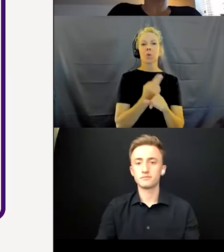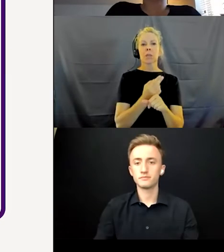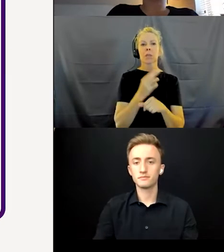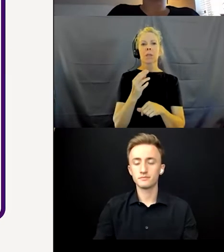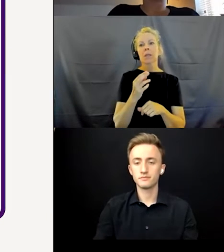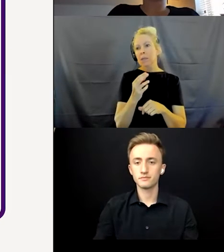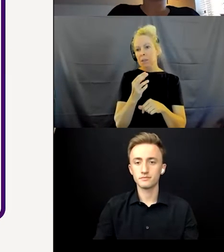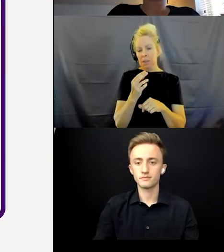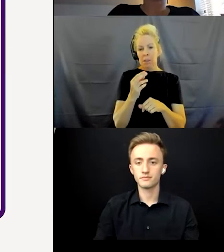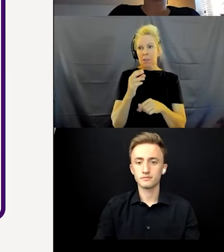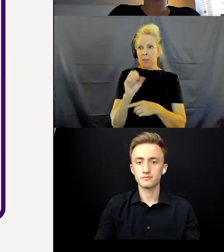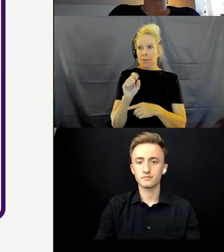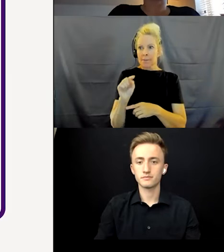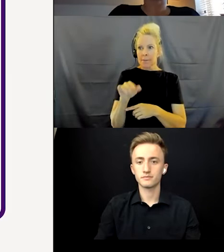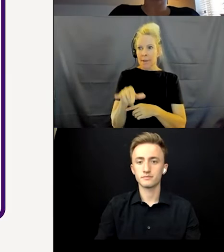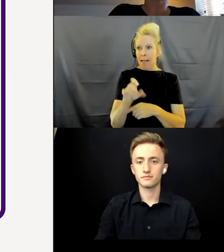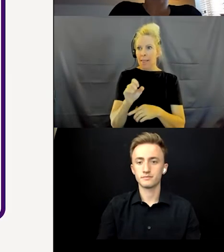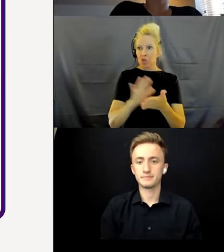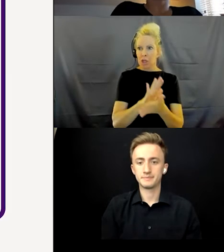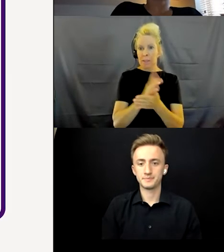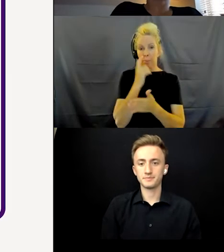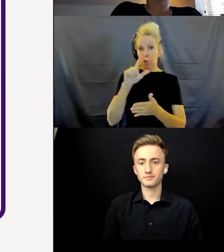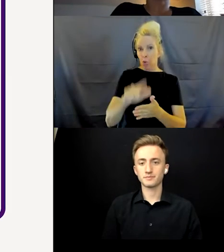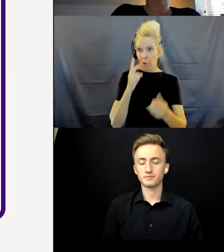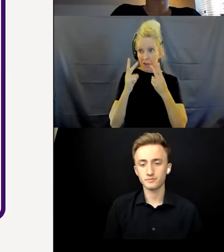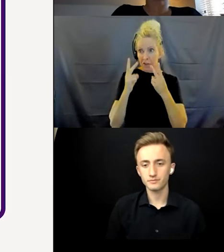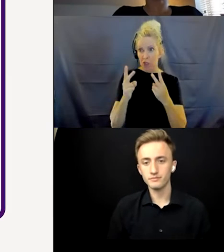for using your own style sheets in which way all of that carefully hitting content will pop back